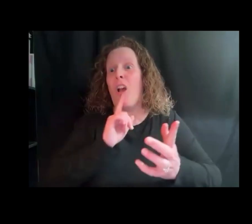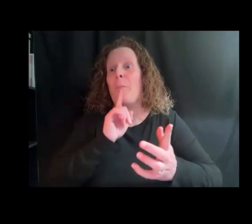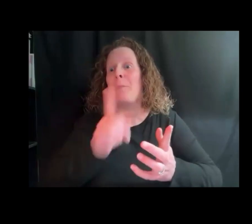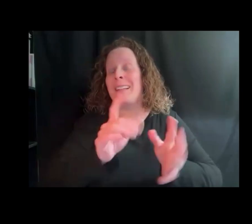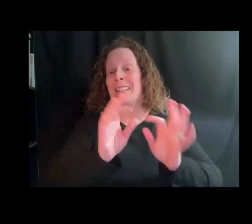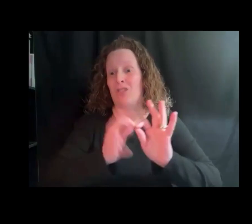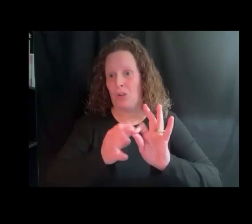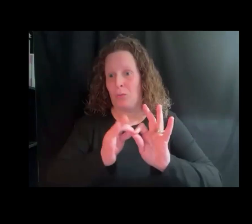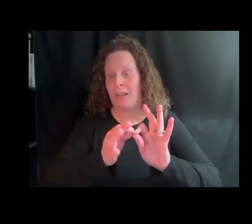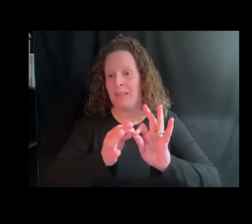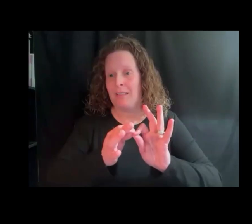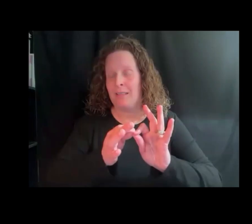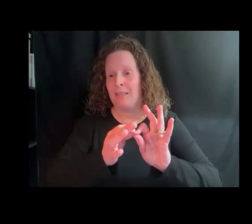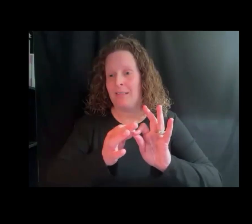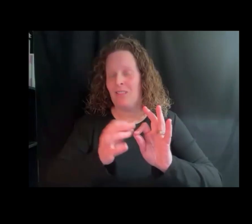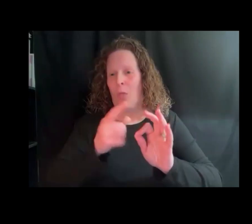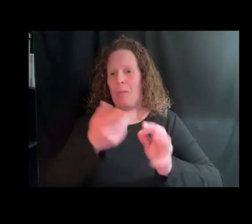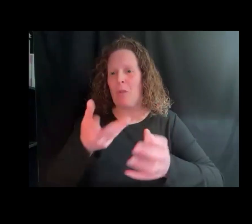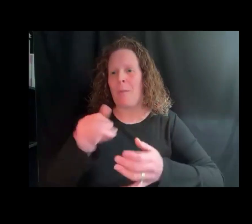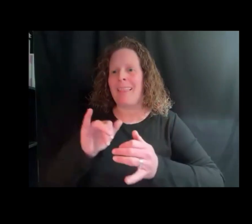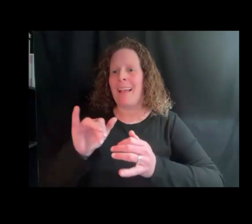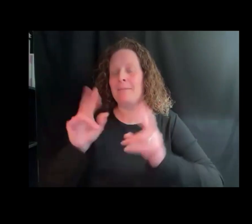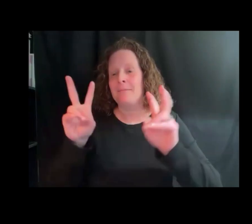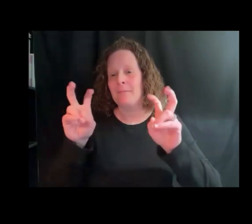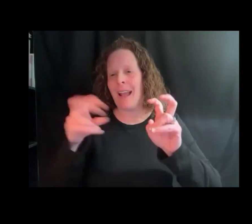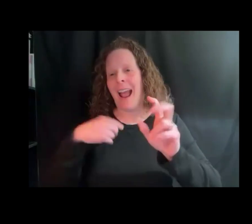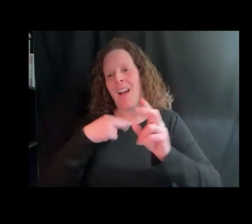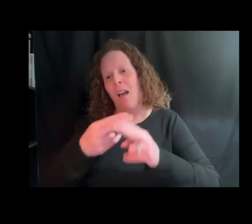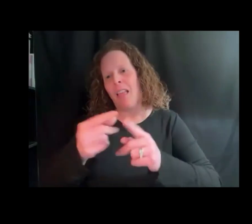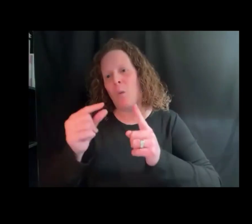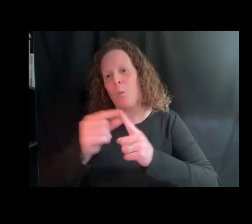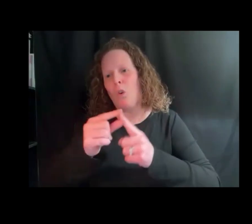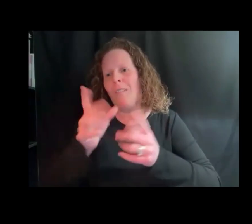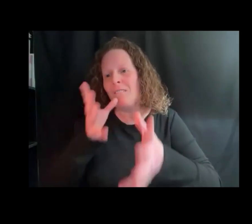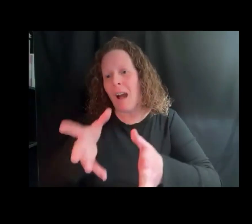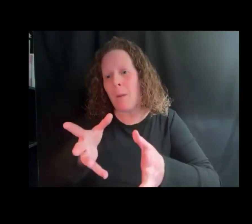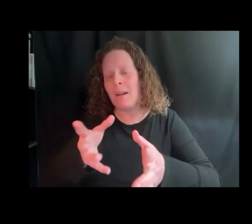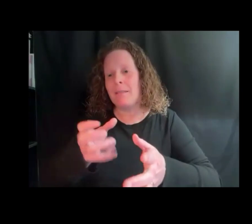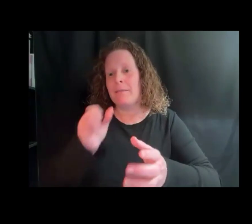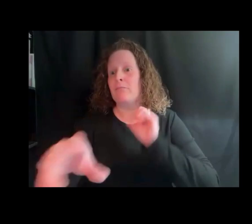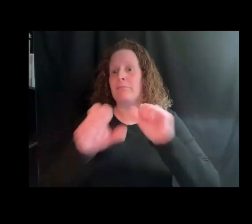weren't interpreting well. They were feeling like they weren't understanding what they were interpreting. I